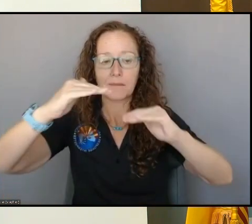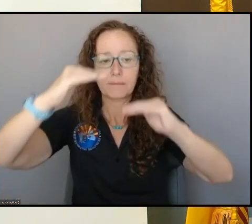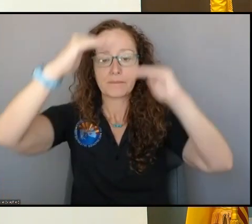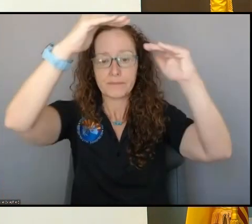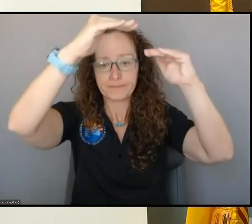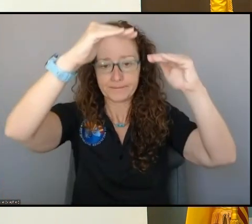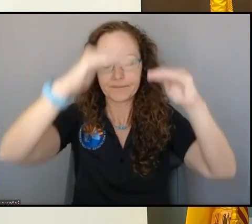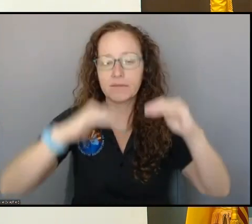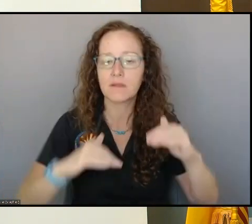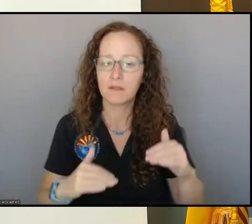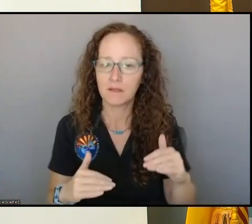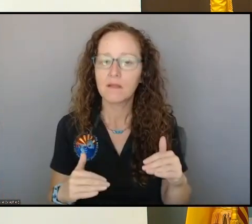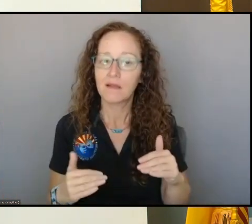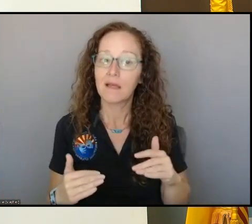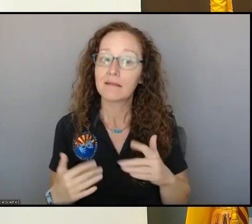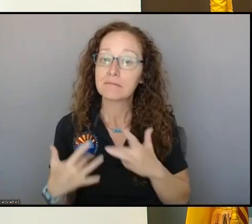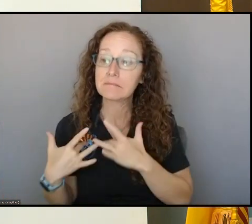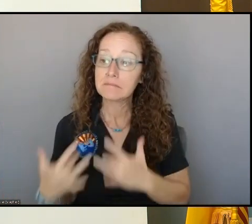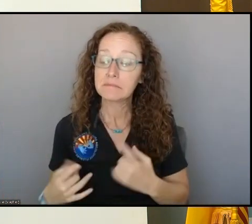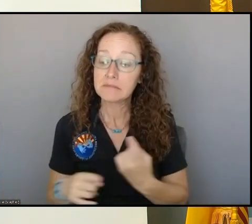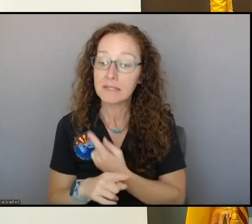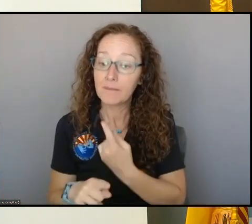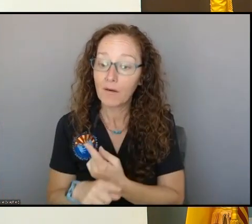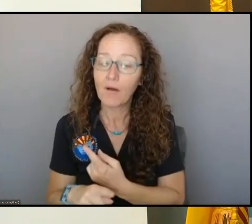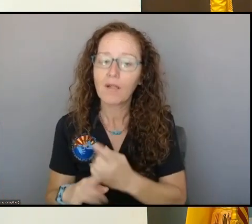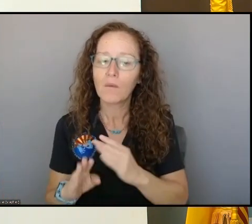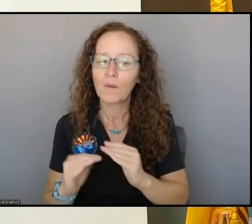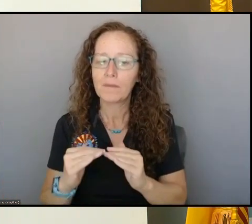concerning because the warmer the air is, the warmer the